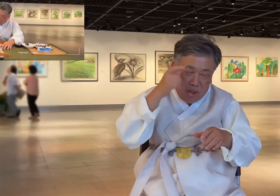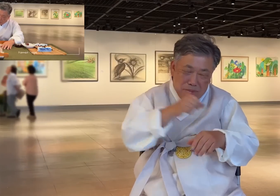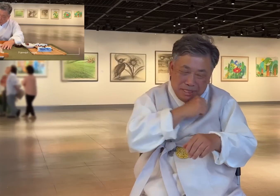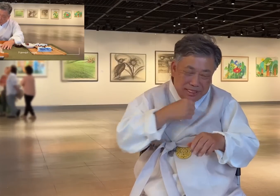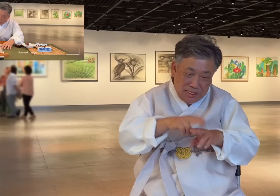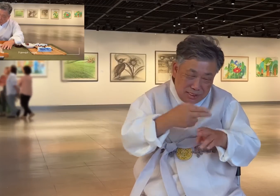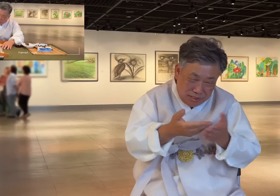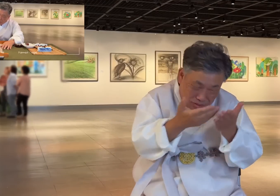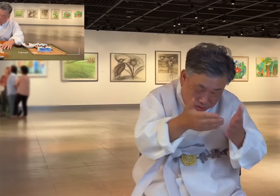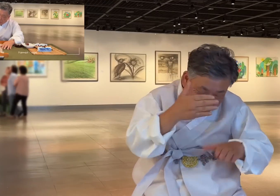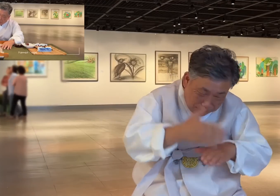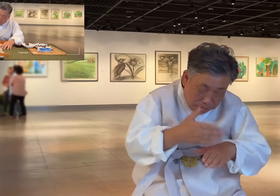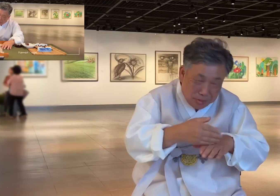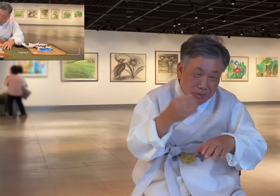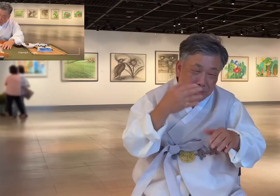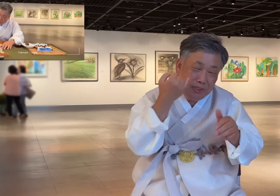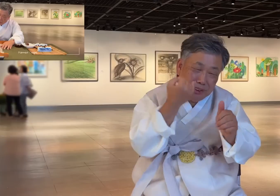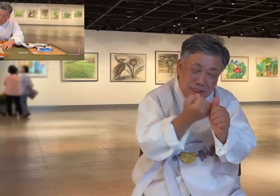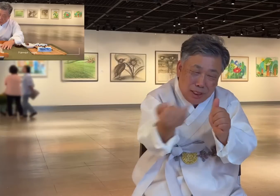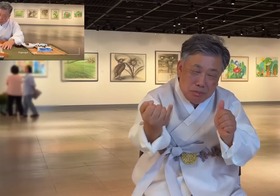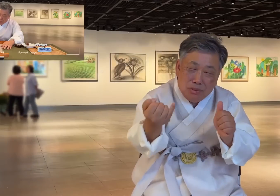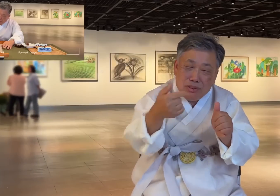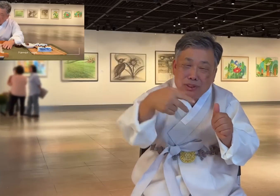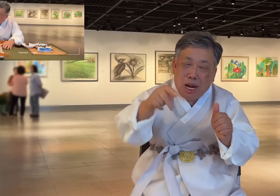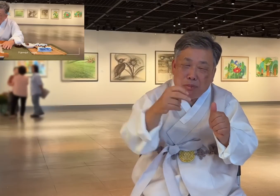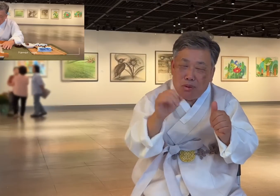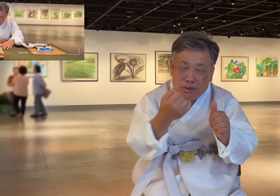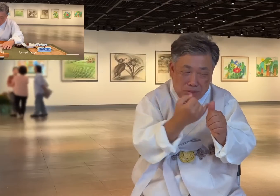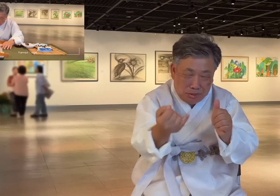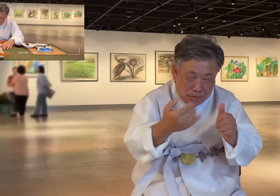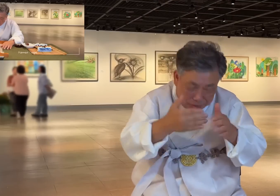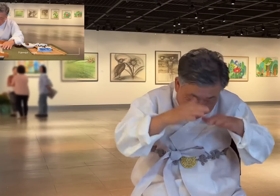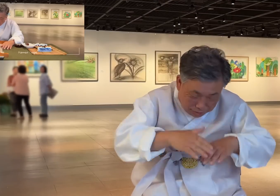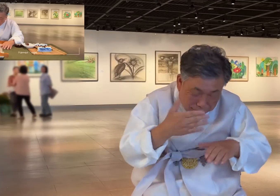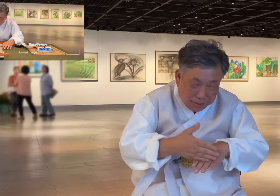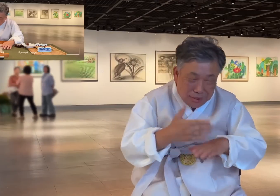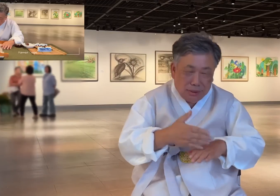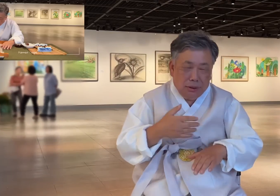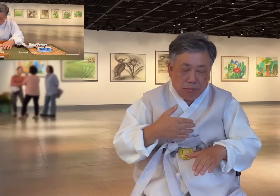to the teacher as a gift to express our gratitude. I also expressed my gratitude to his wife.